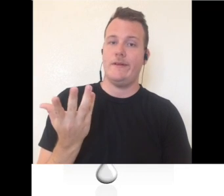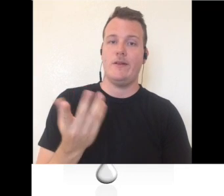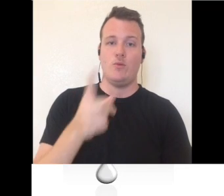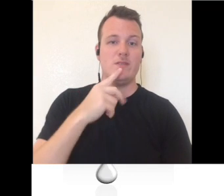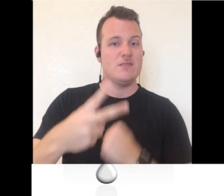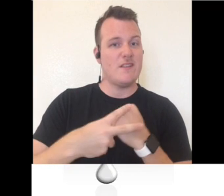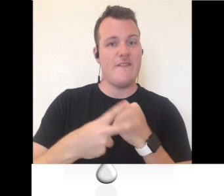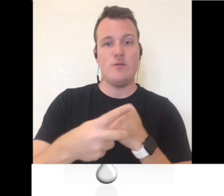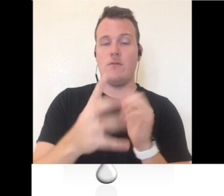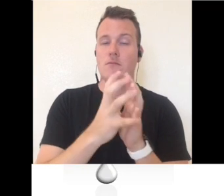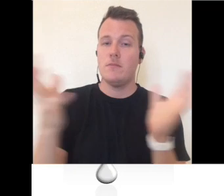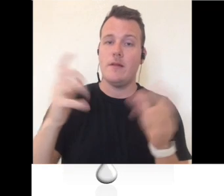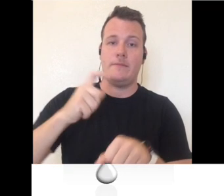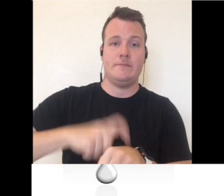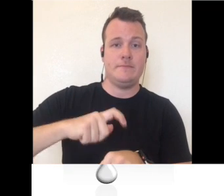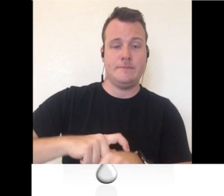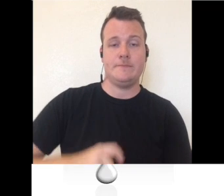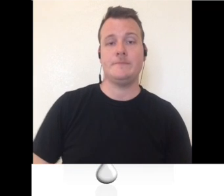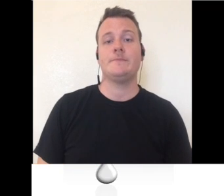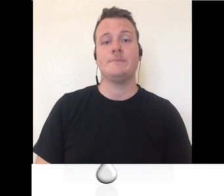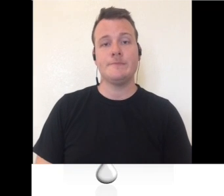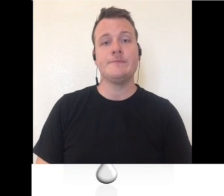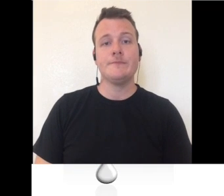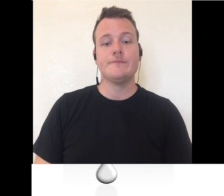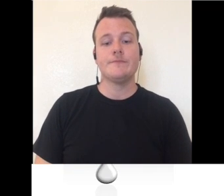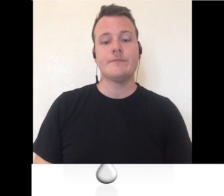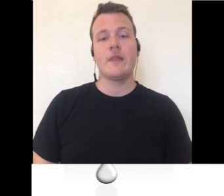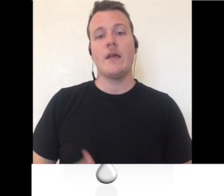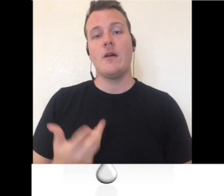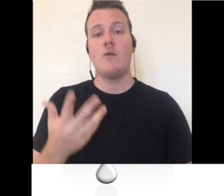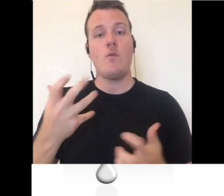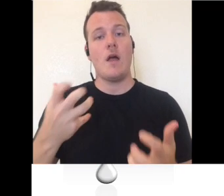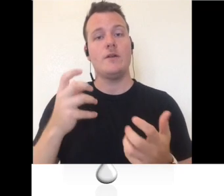it's absolutely worth it. It's gonna save you lots and lots and lots of time, and